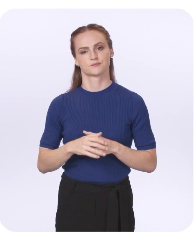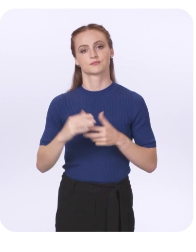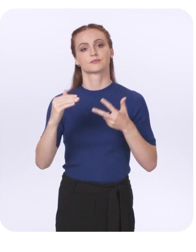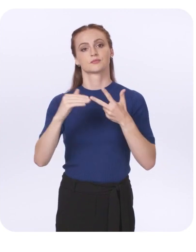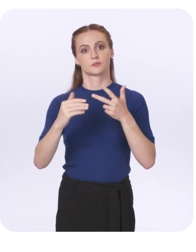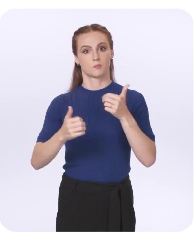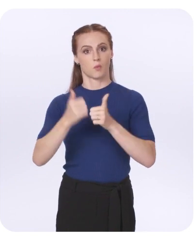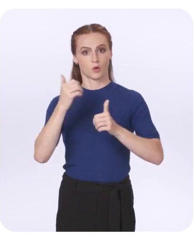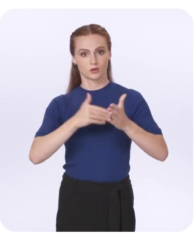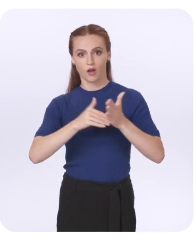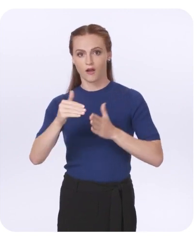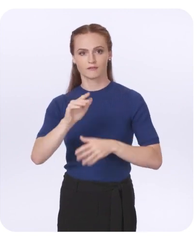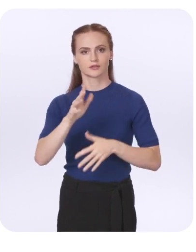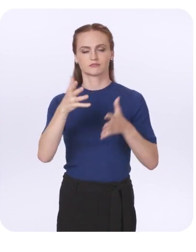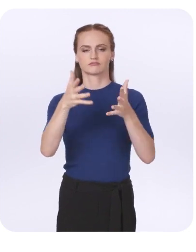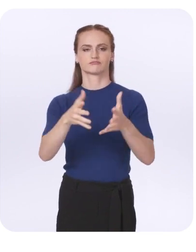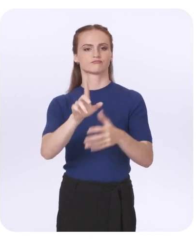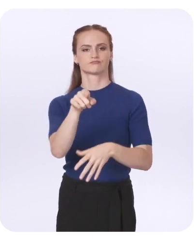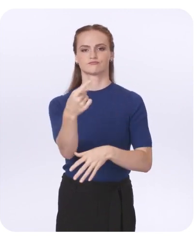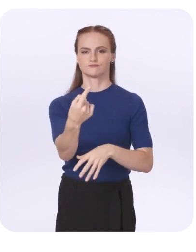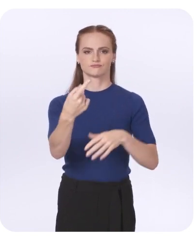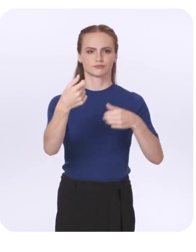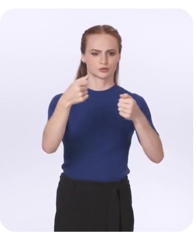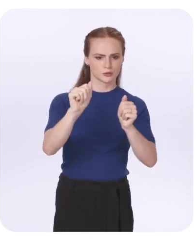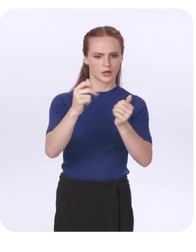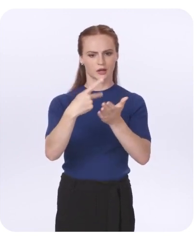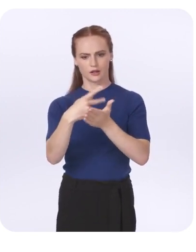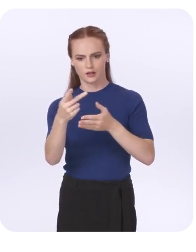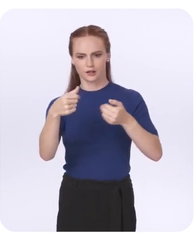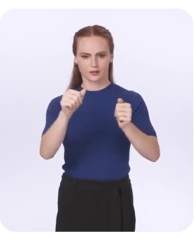and we just go through trial and error, trying to figure our what the issue is.